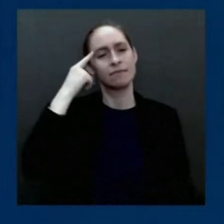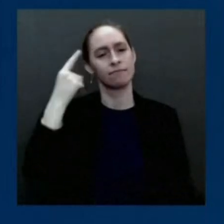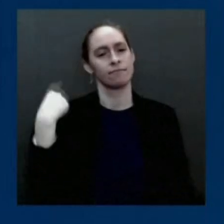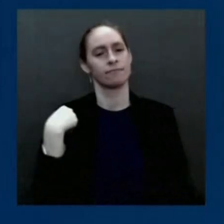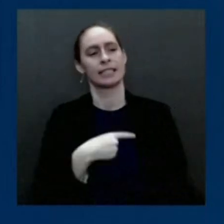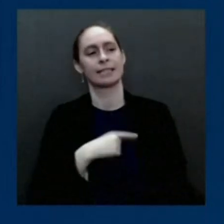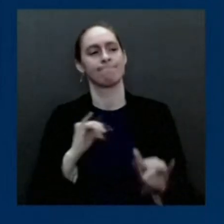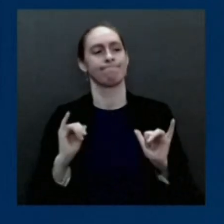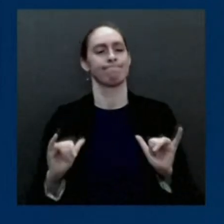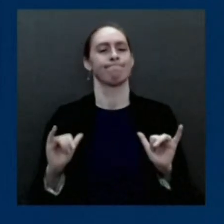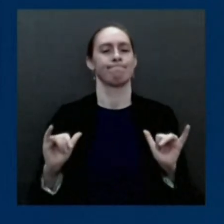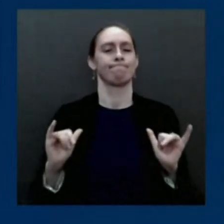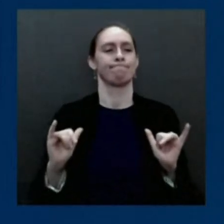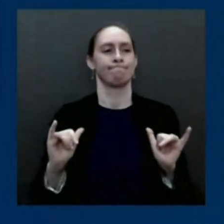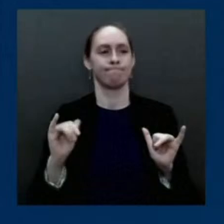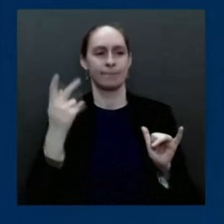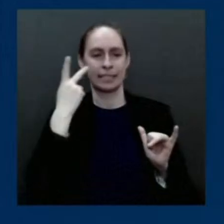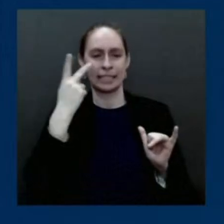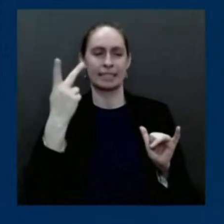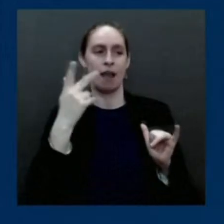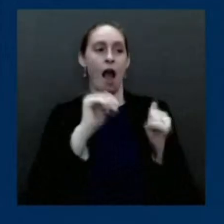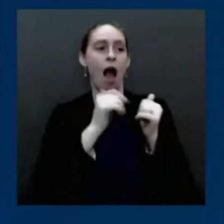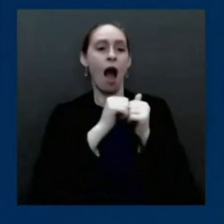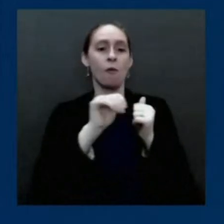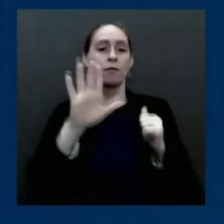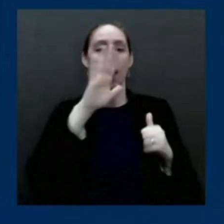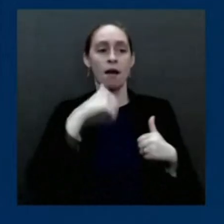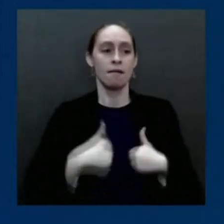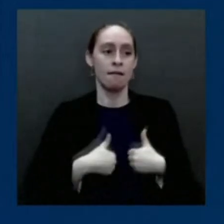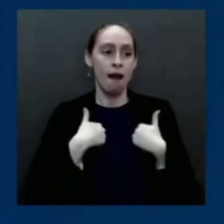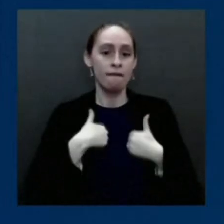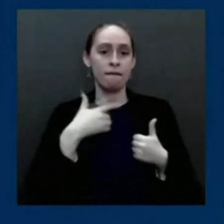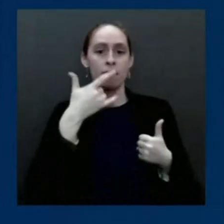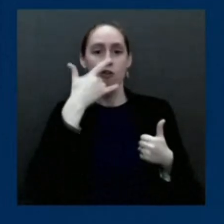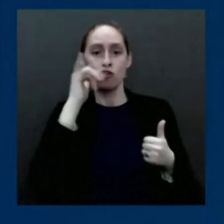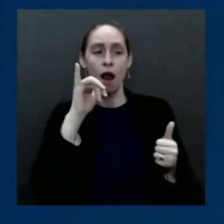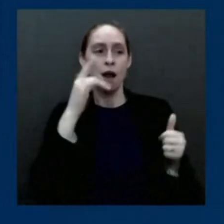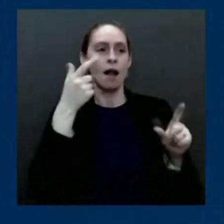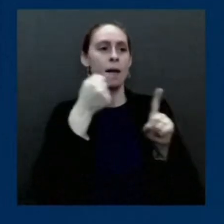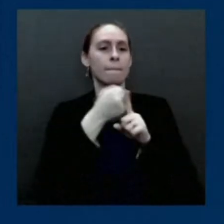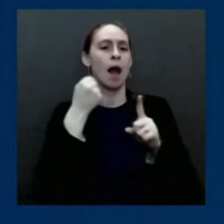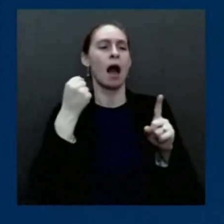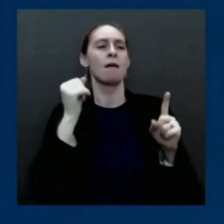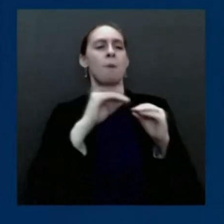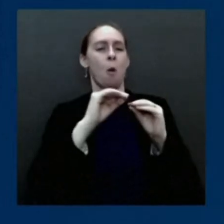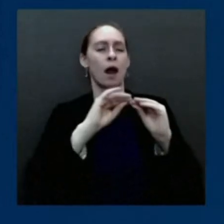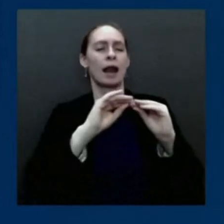IMPACT ON SOCIETY IS. WE'RE NEVER GOING TO STOP